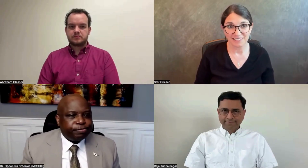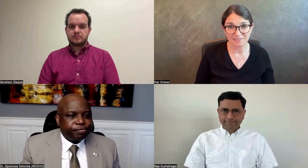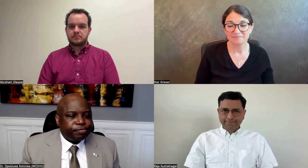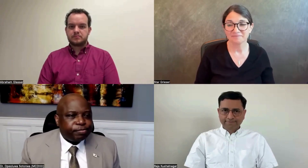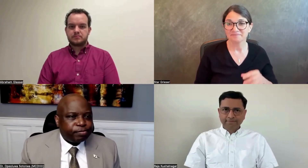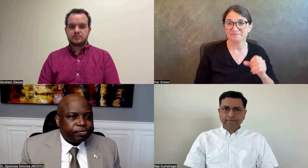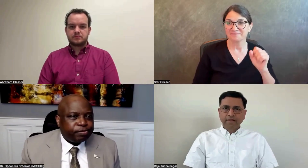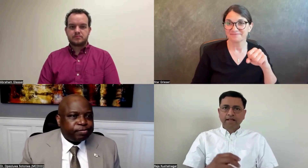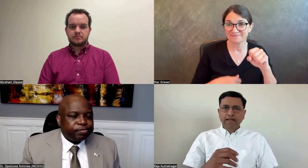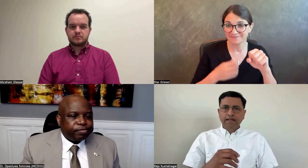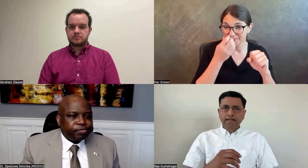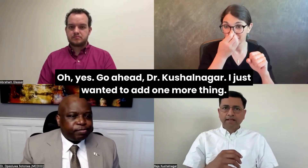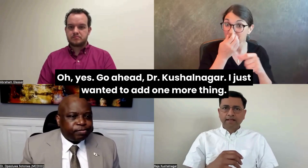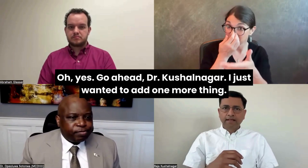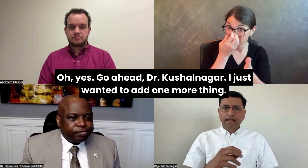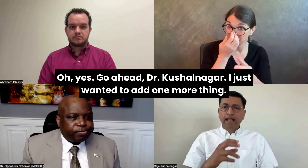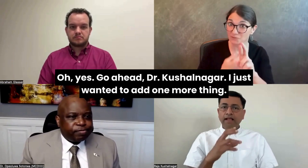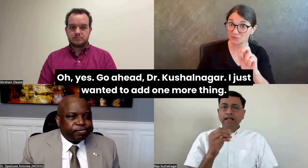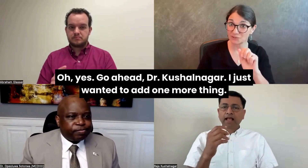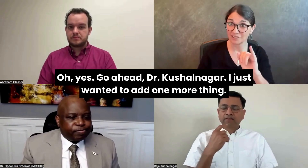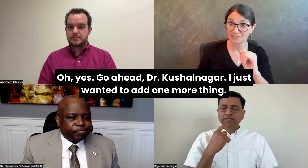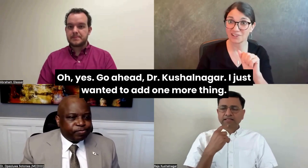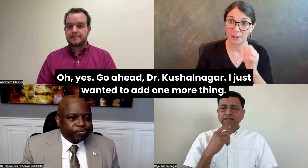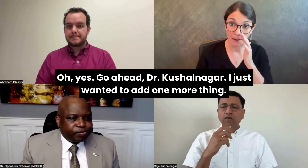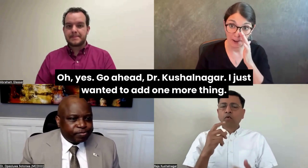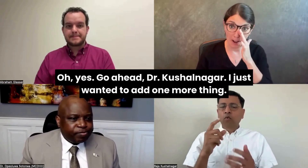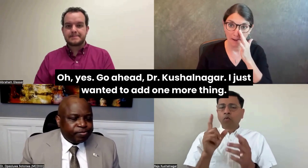Oh, yes. Go ahead, Dr. Kushalnagar. I just wanted to add one more thing.